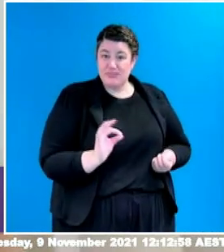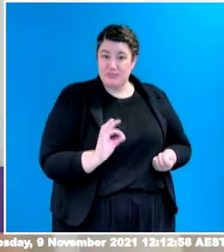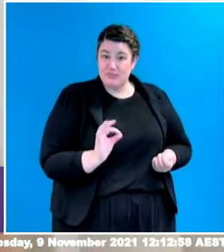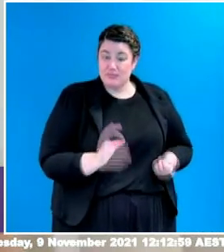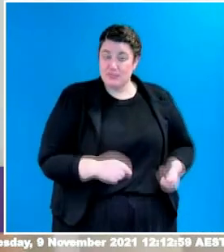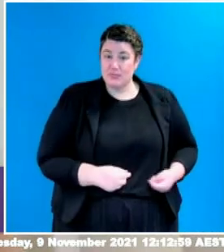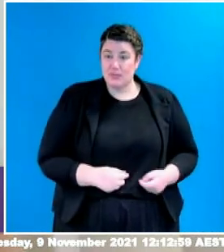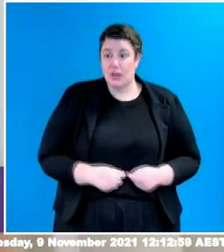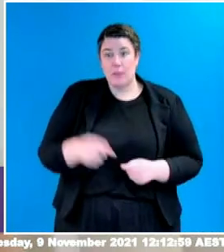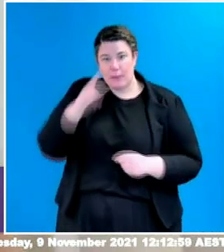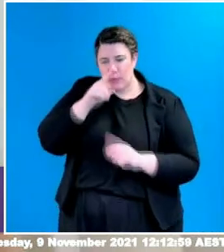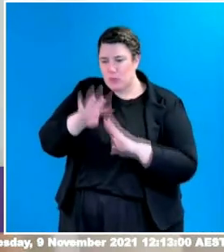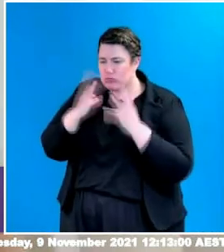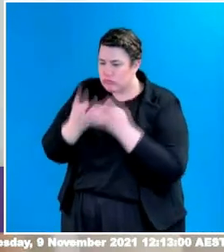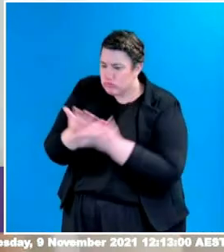decision-making rooms.